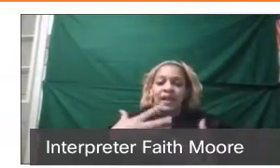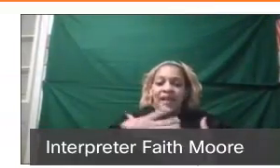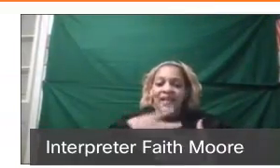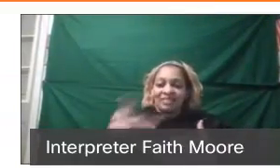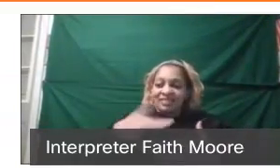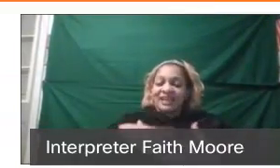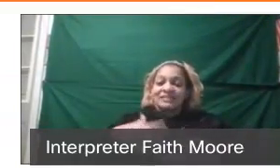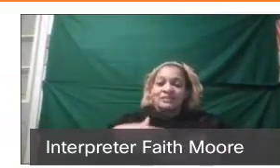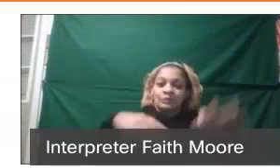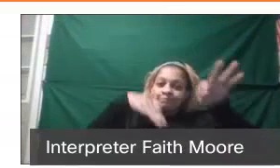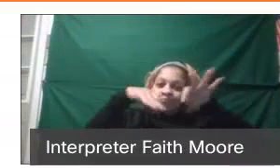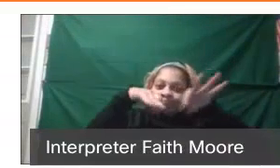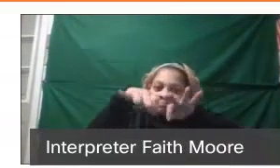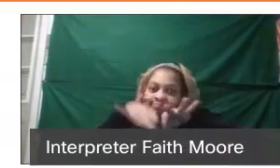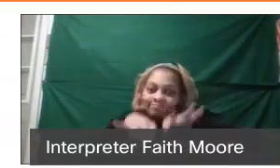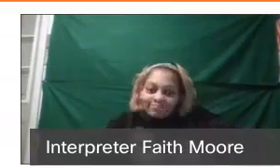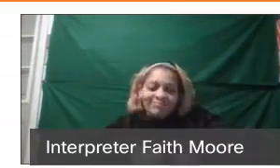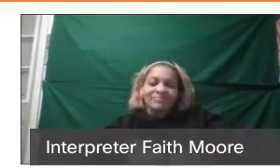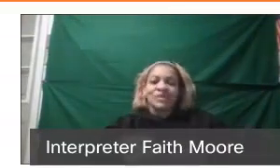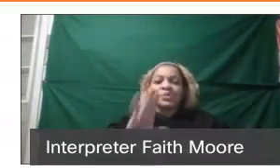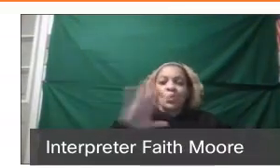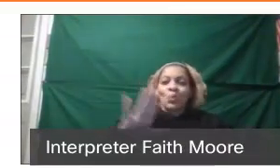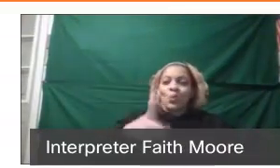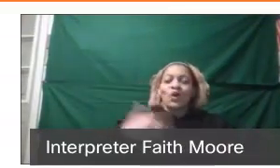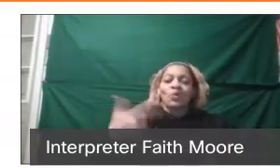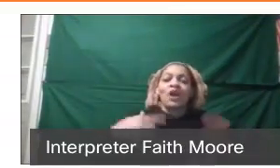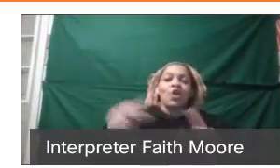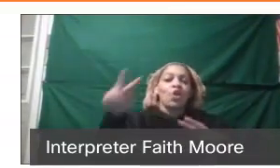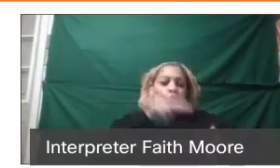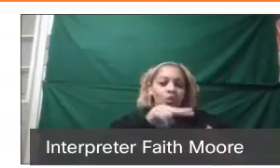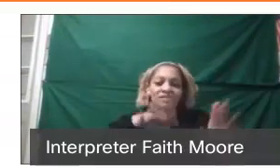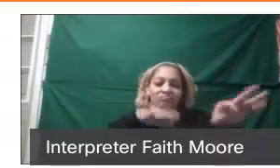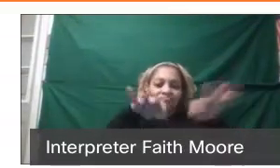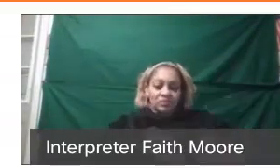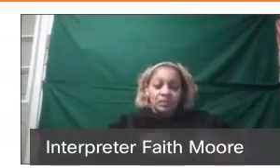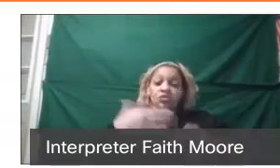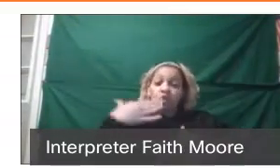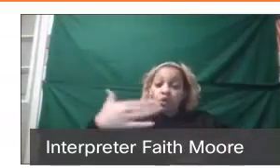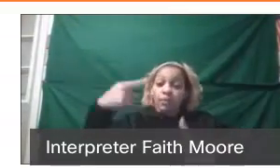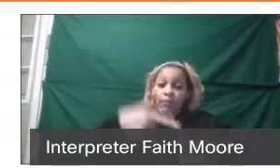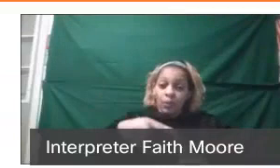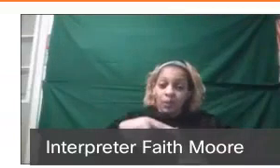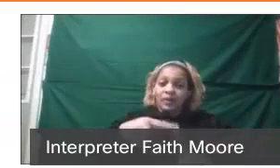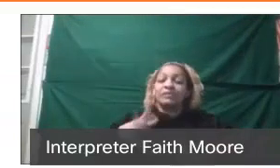We will be looking at this, this kind of details that I think it's a really good point on on considering how bikes maneuver.